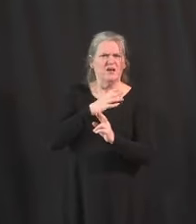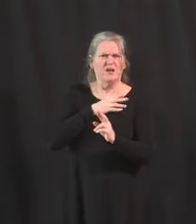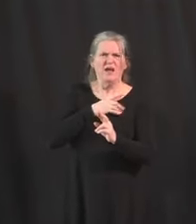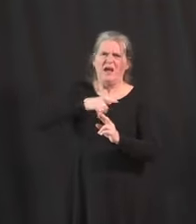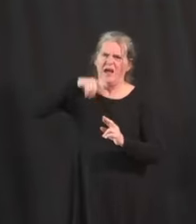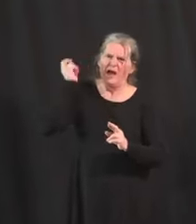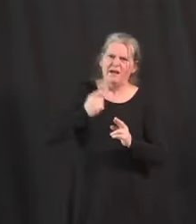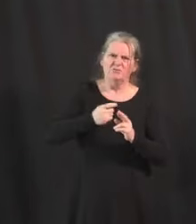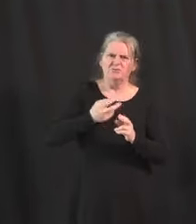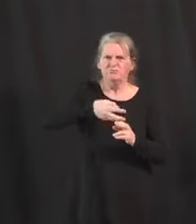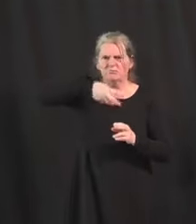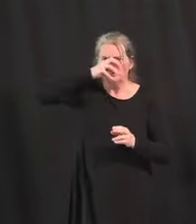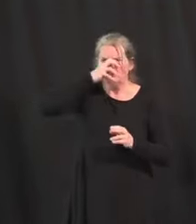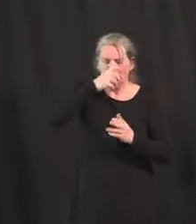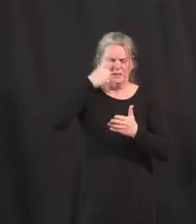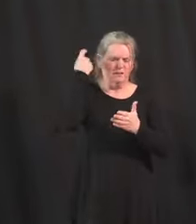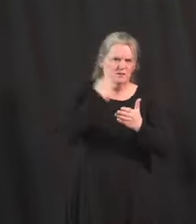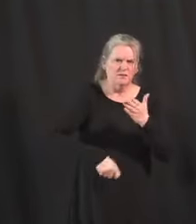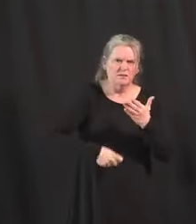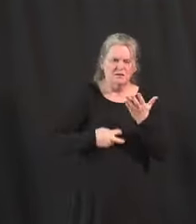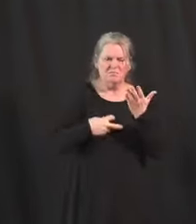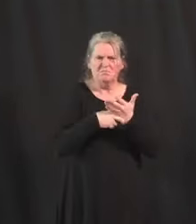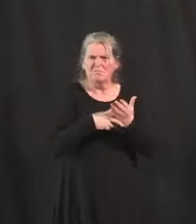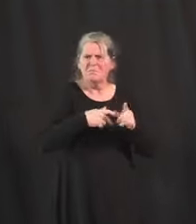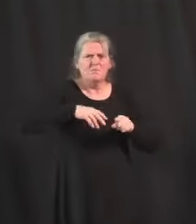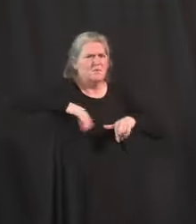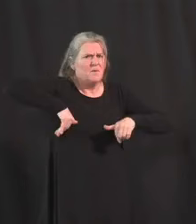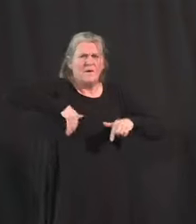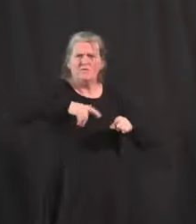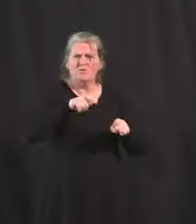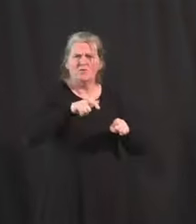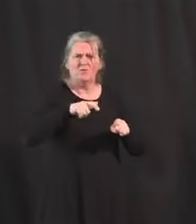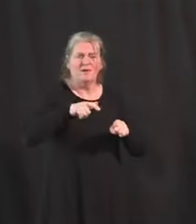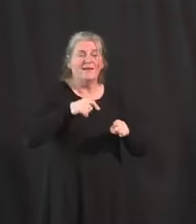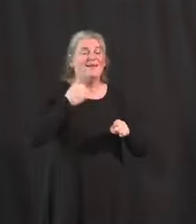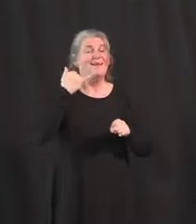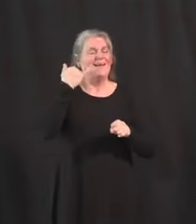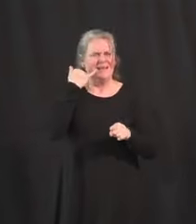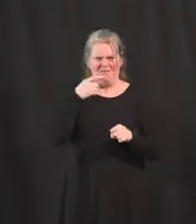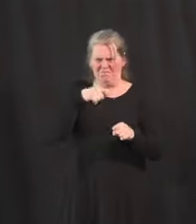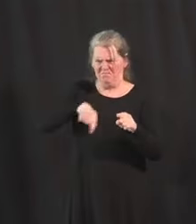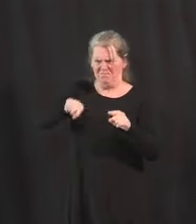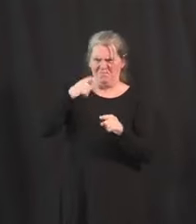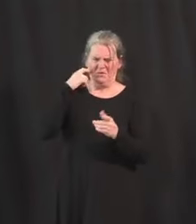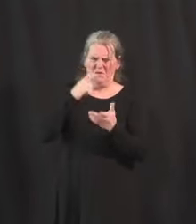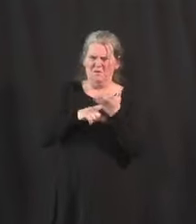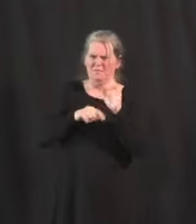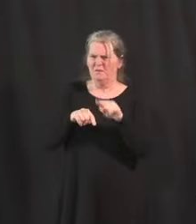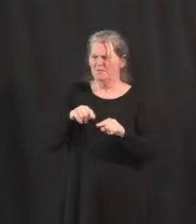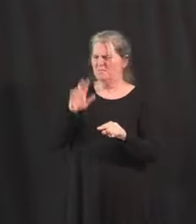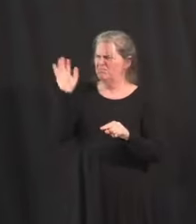NOW, IF WE STARTED TO SEE A DROPPING OFF, THAT MIGHT NEED --